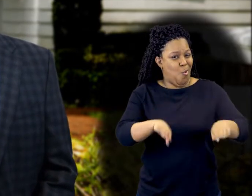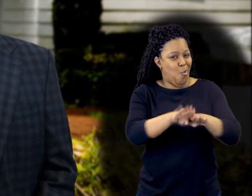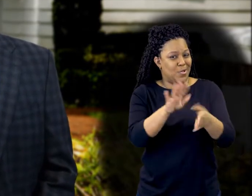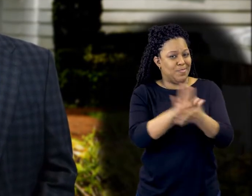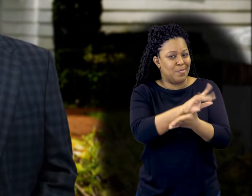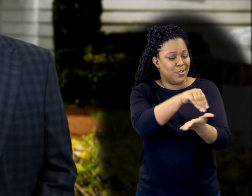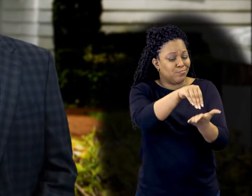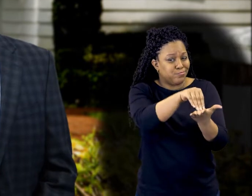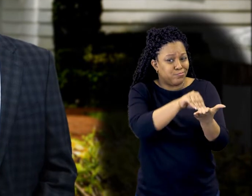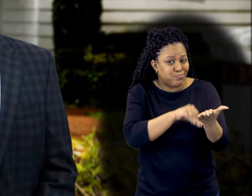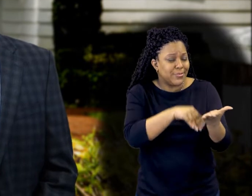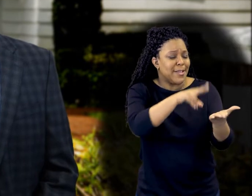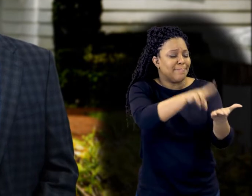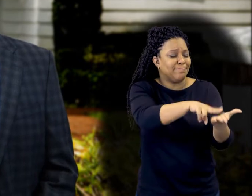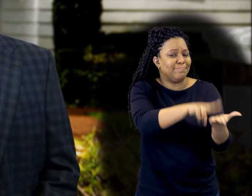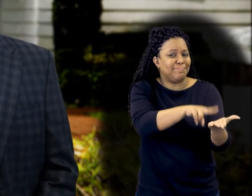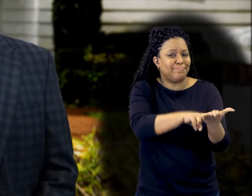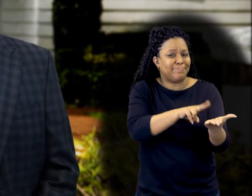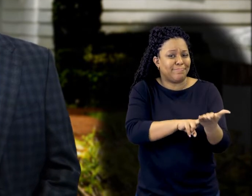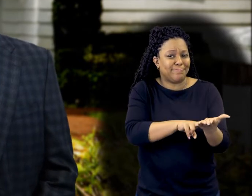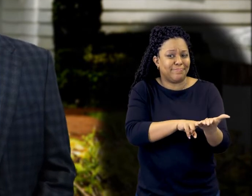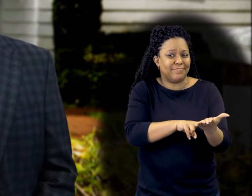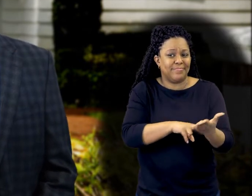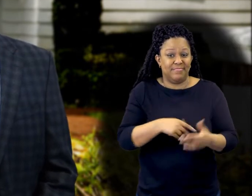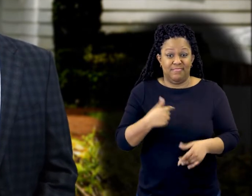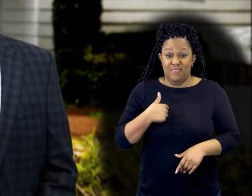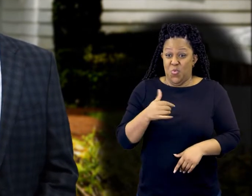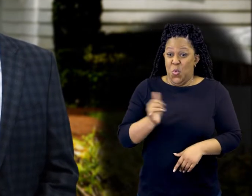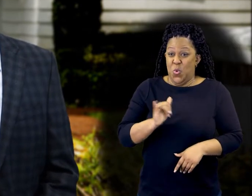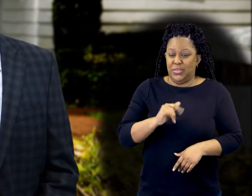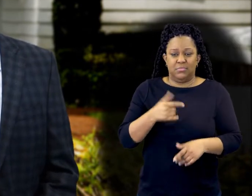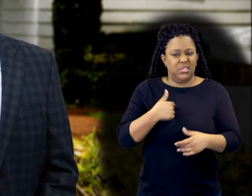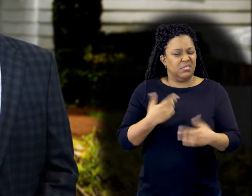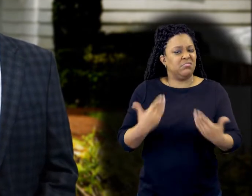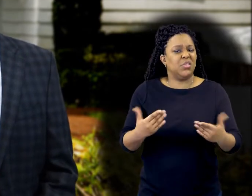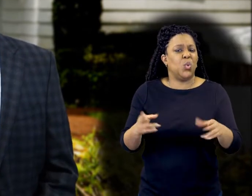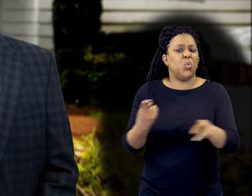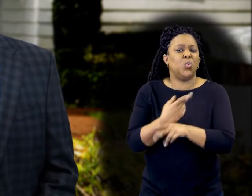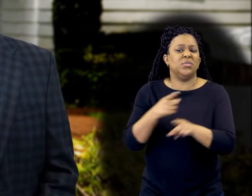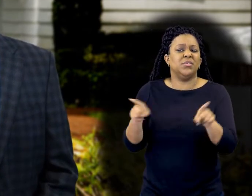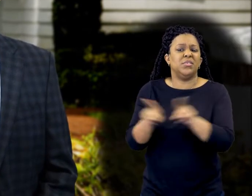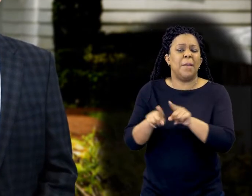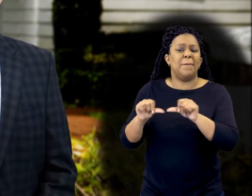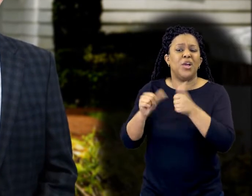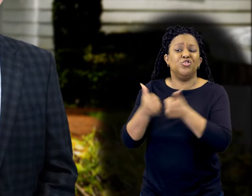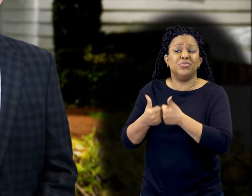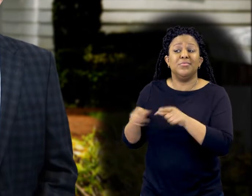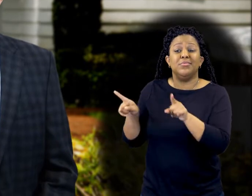I've been working with the same VRI agency and interpreter ever since. It's been a great partnership.